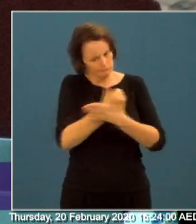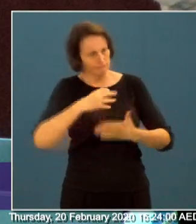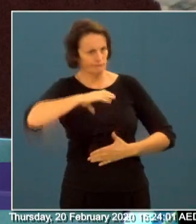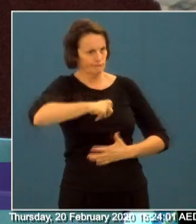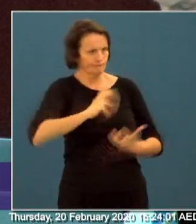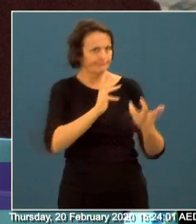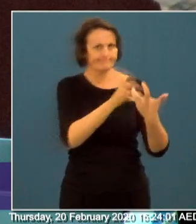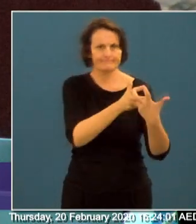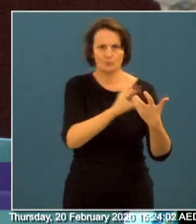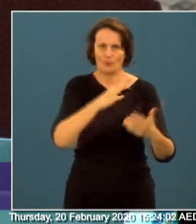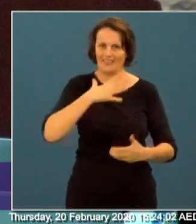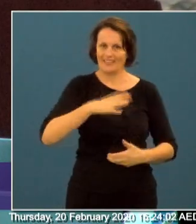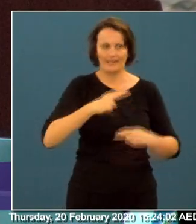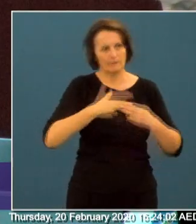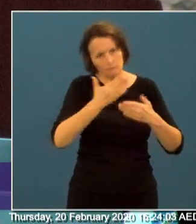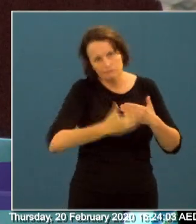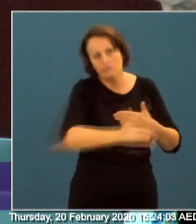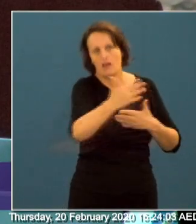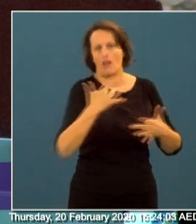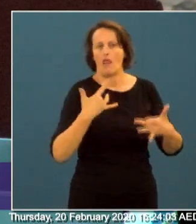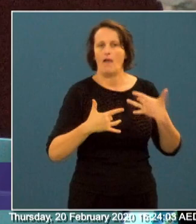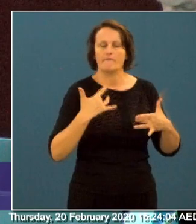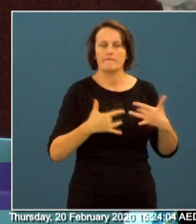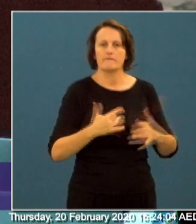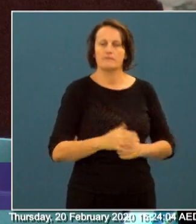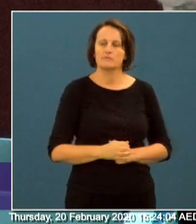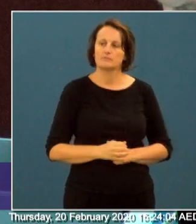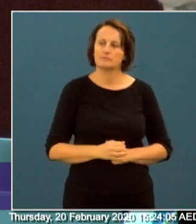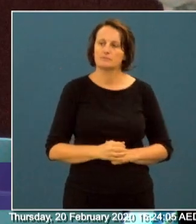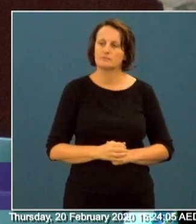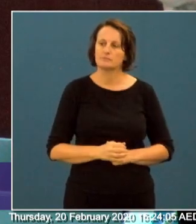So reasonable adjustments can be used in every health context. Yes.